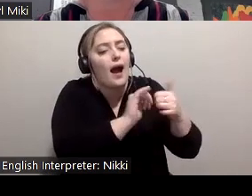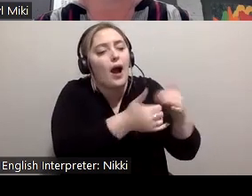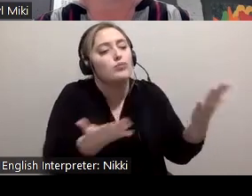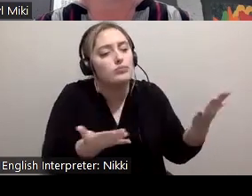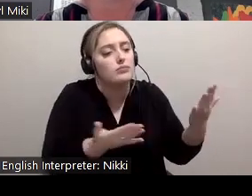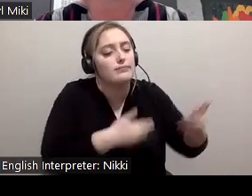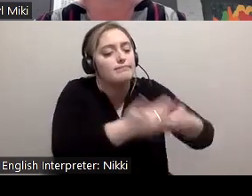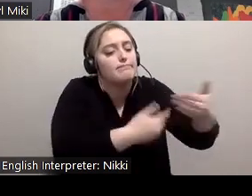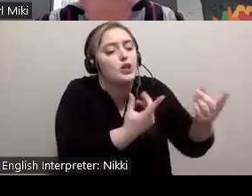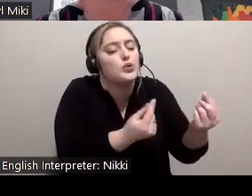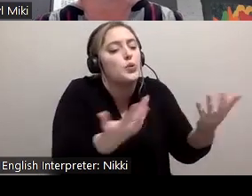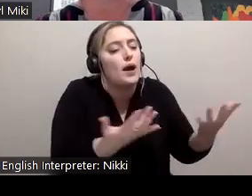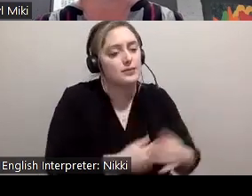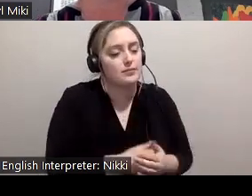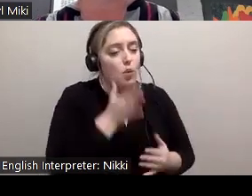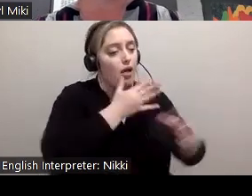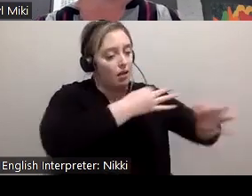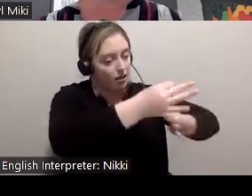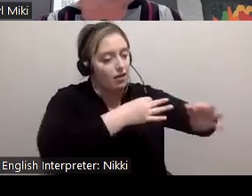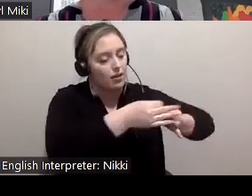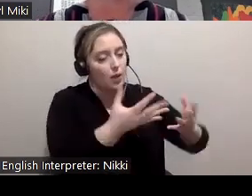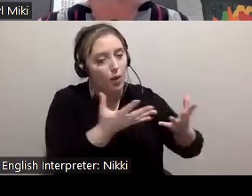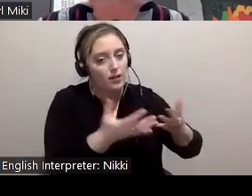Third section is administration. And so here is